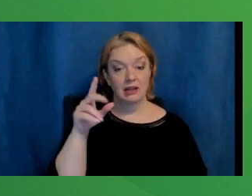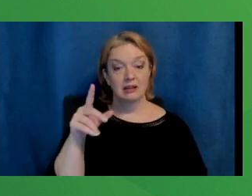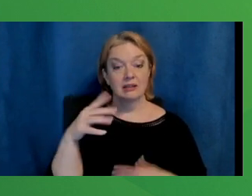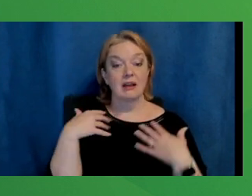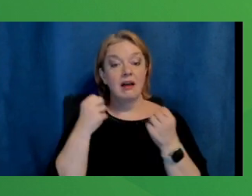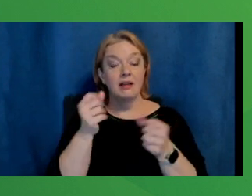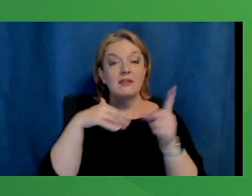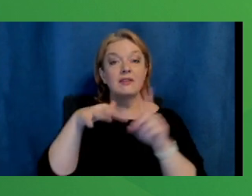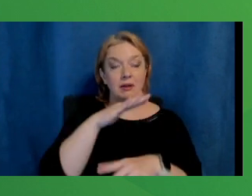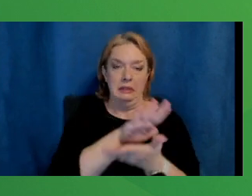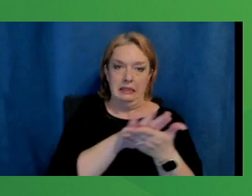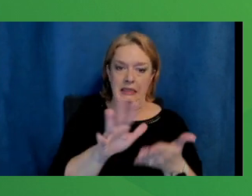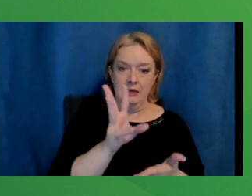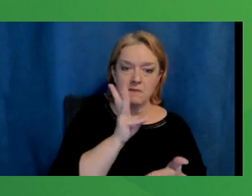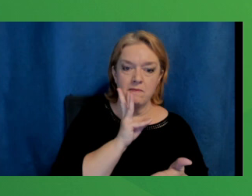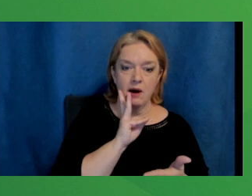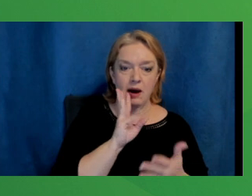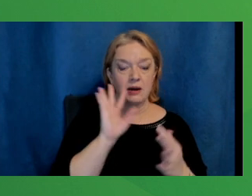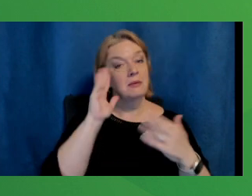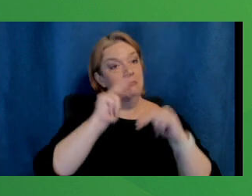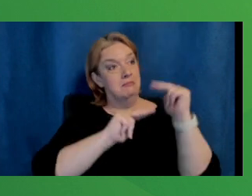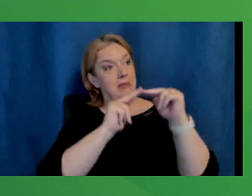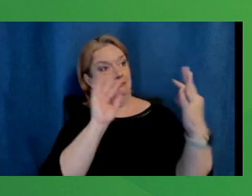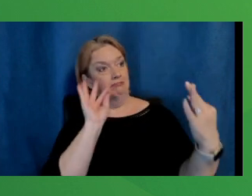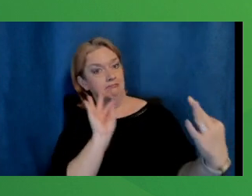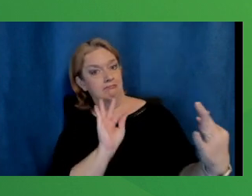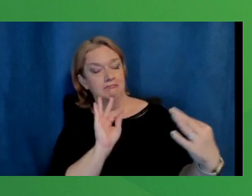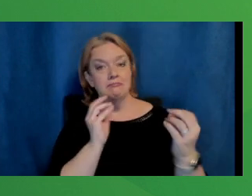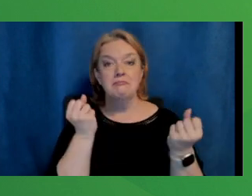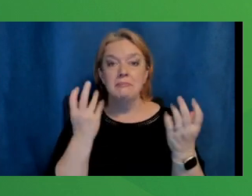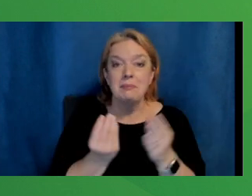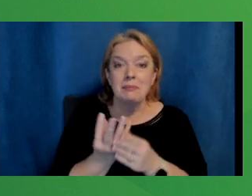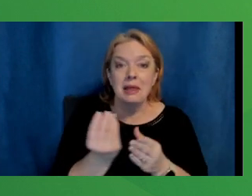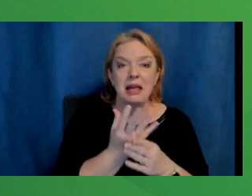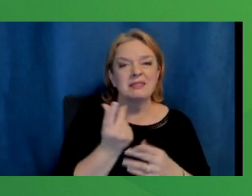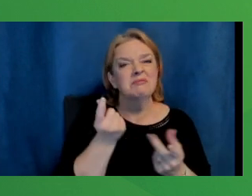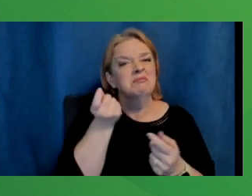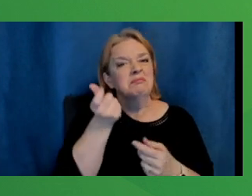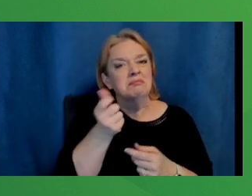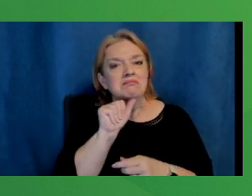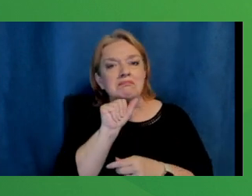intact buildings, a lot of plants, little to no pollution rate, and little to no murder rate.